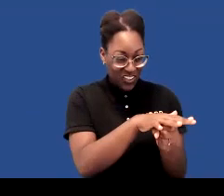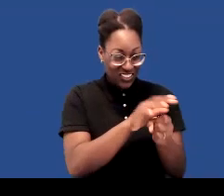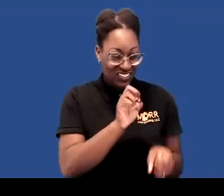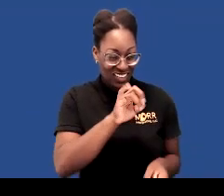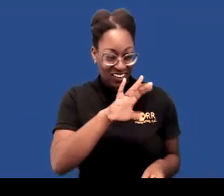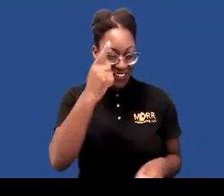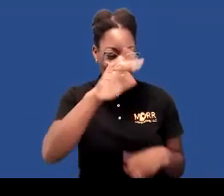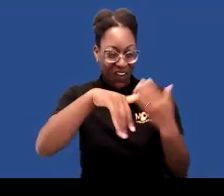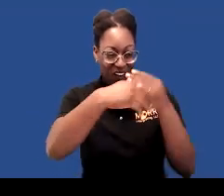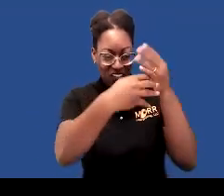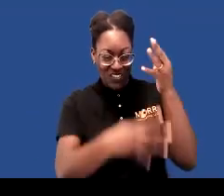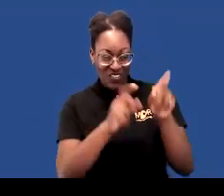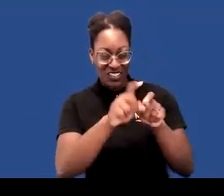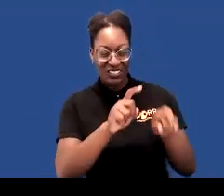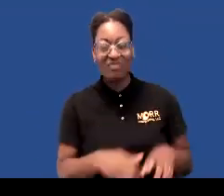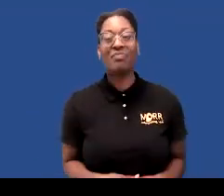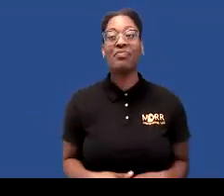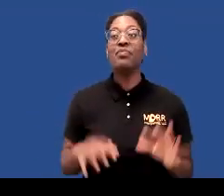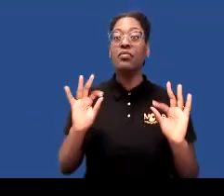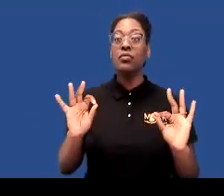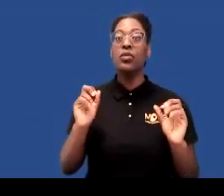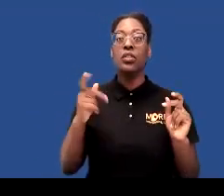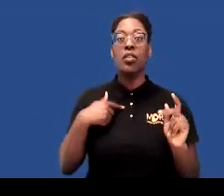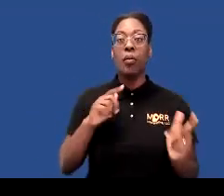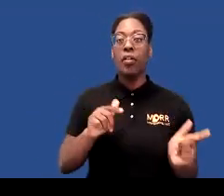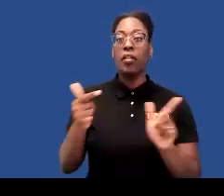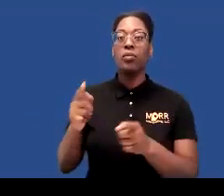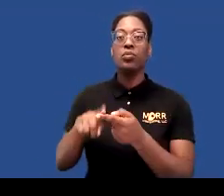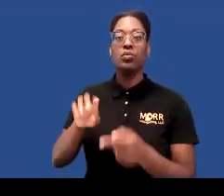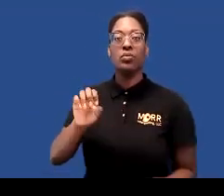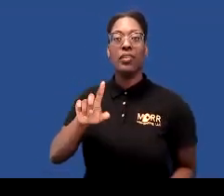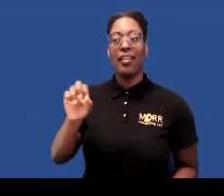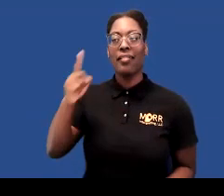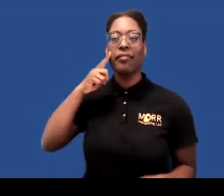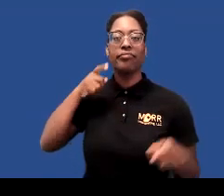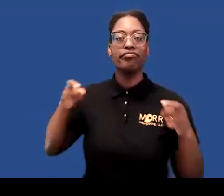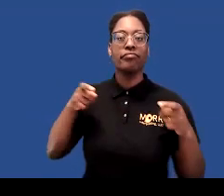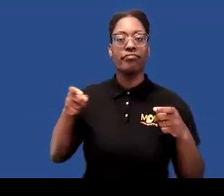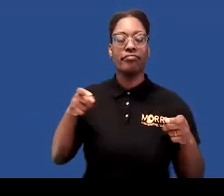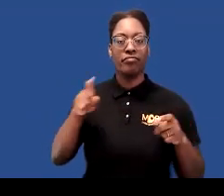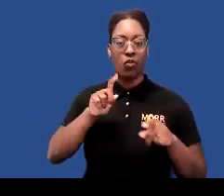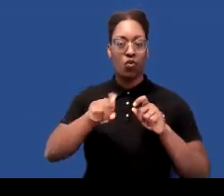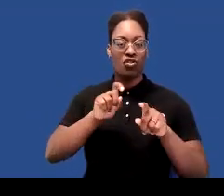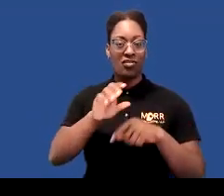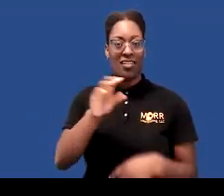answers during this portion. So, Elle, I will turn it over to you. [Elle, facilitator]: Alright. Thank you, Sarah.